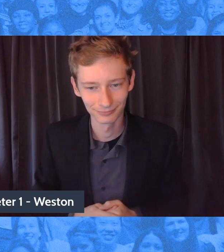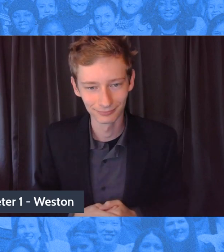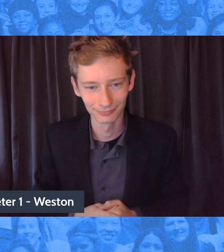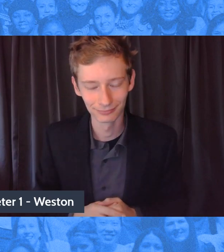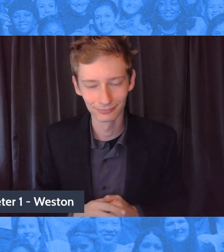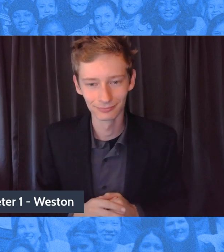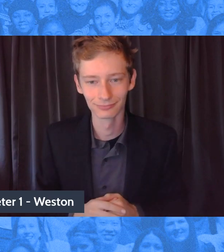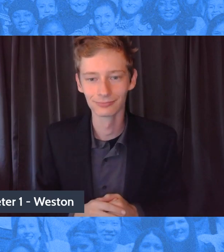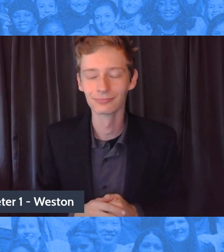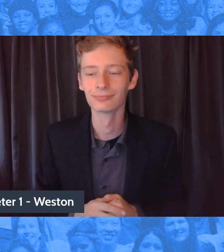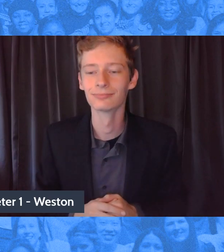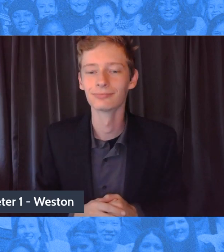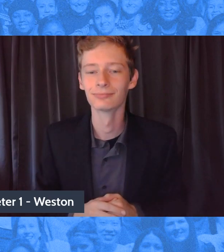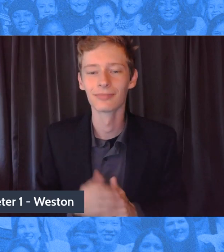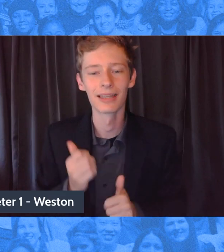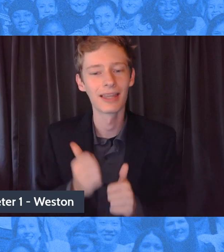with every beautiful breath,